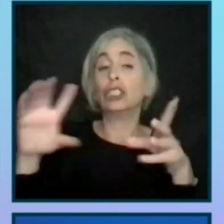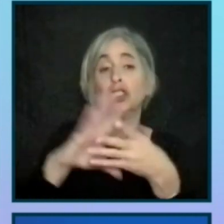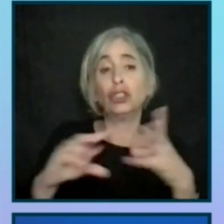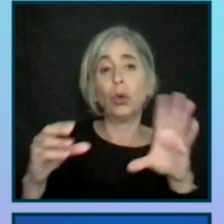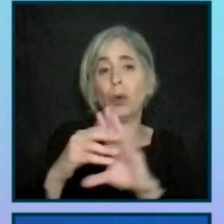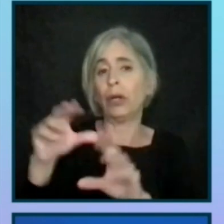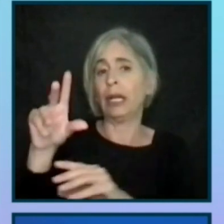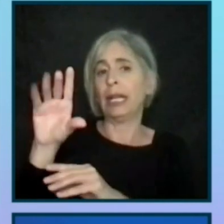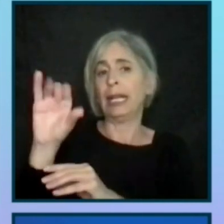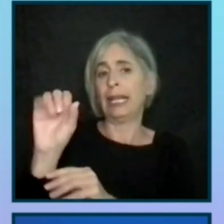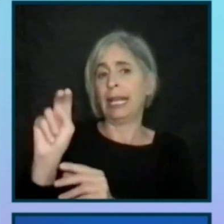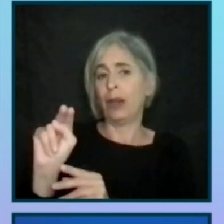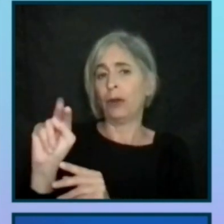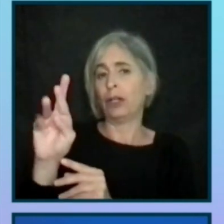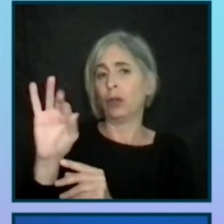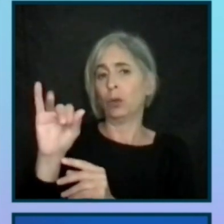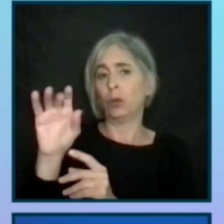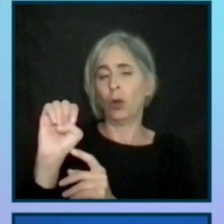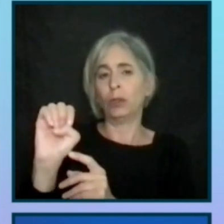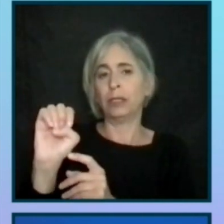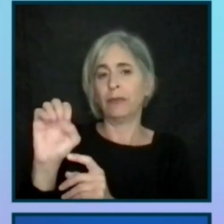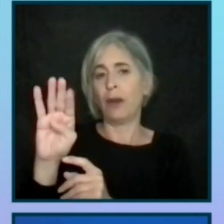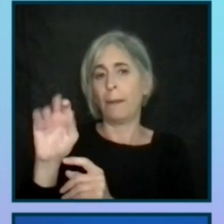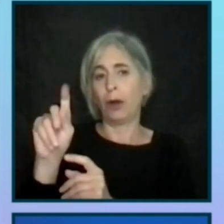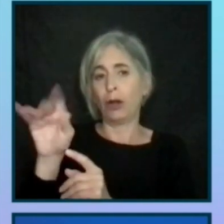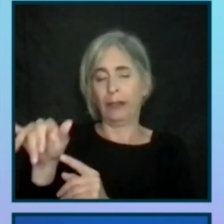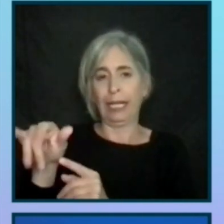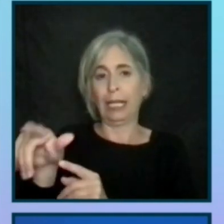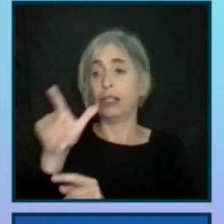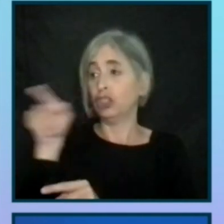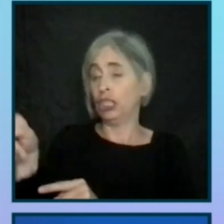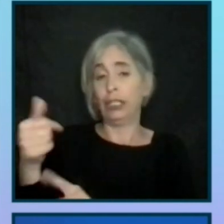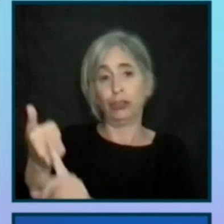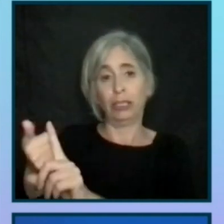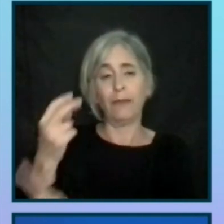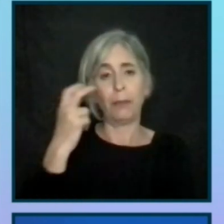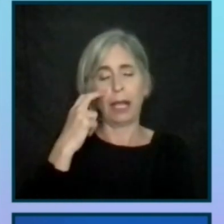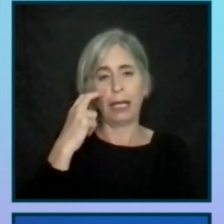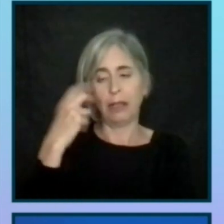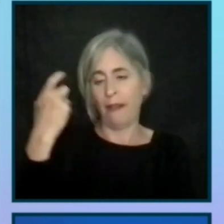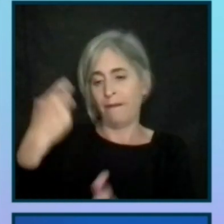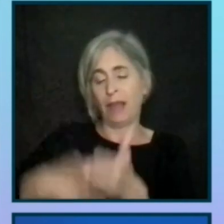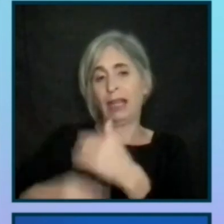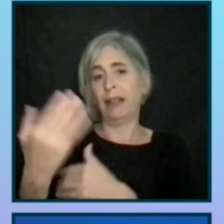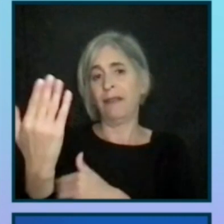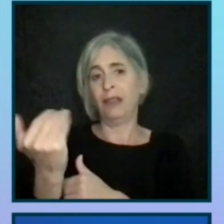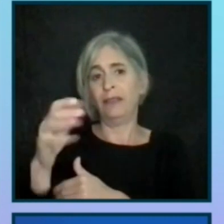from Berkeley, who is blind and who is fined $1,500 for being late on her taxes.